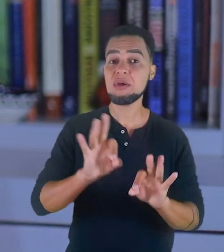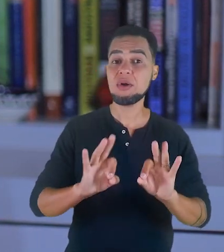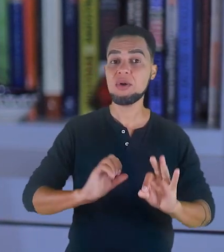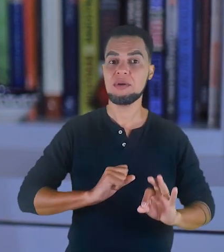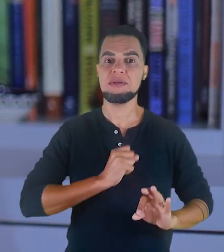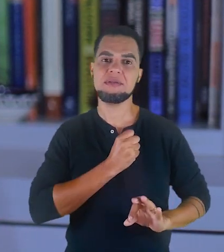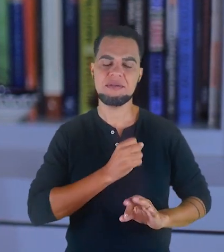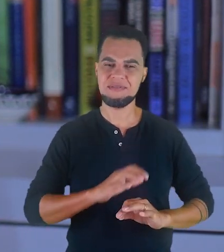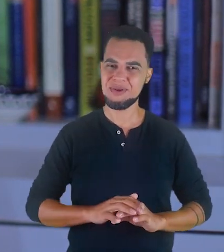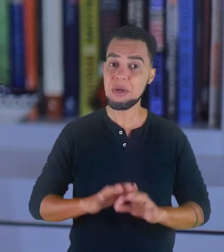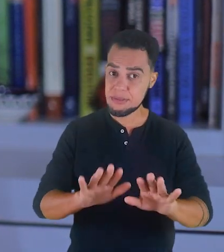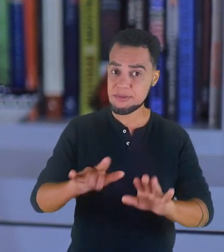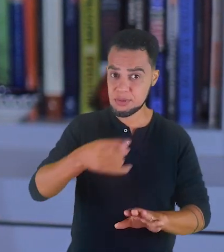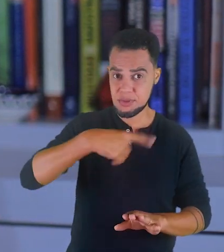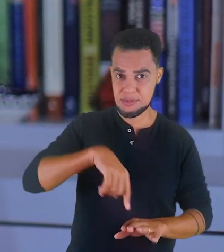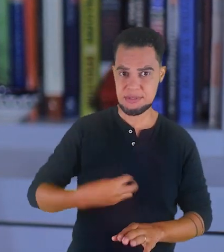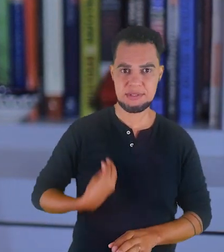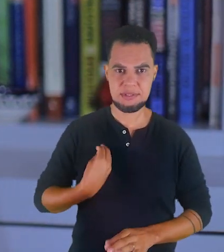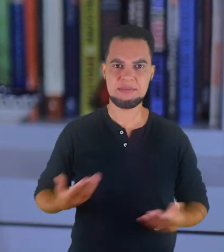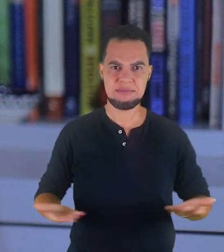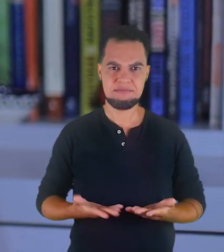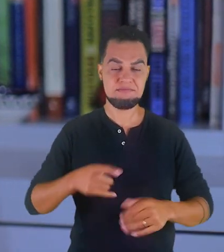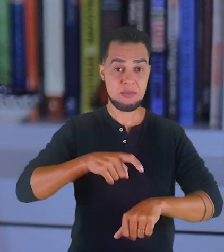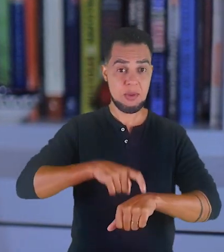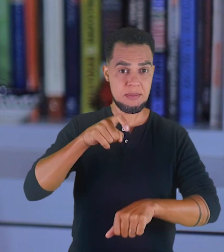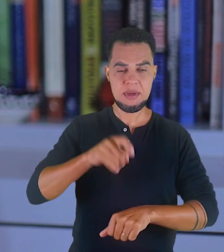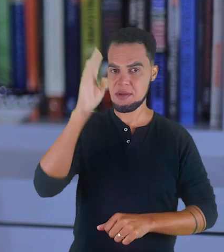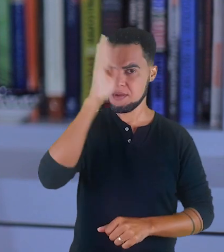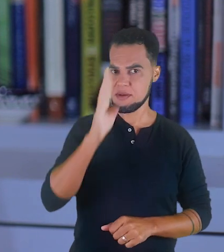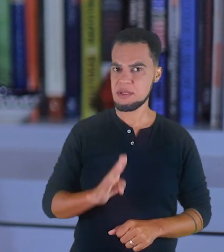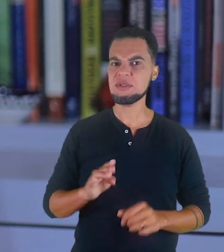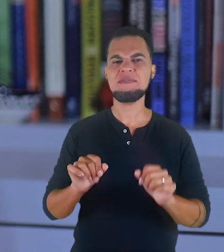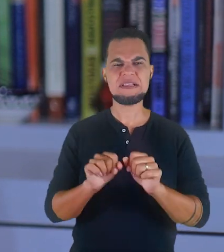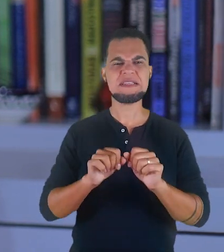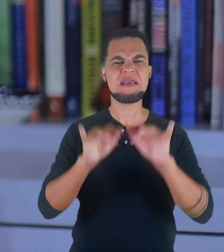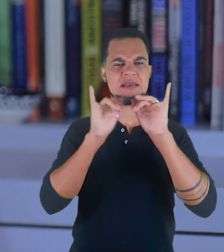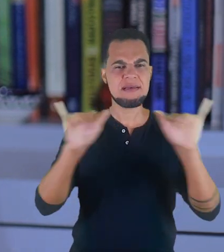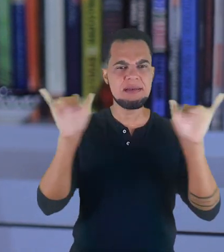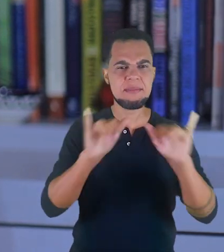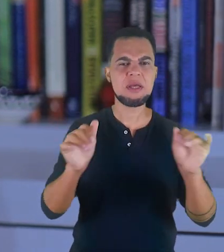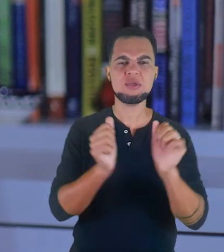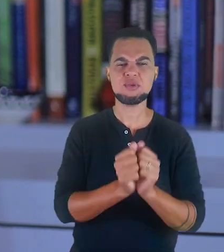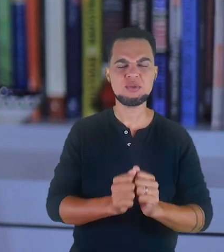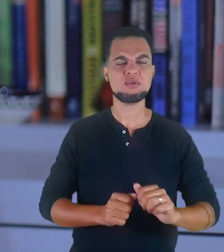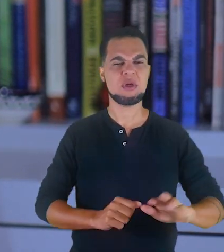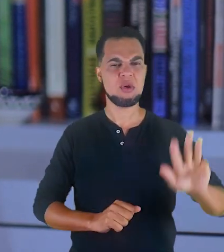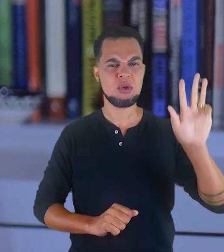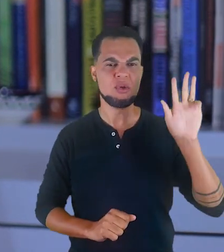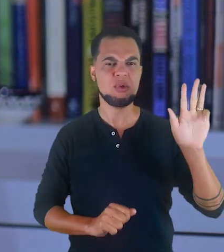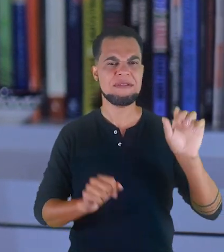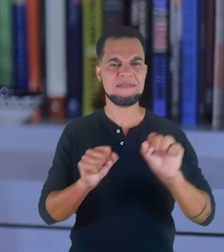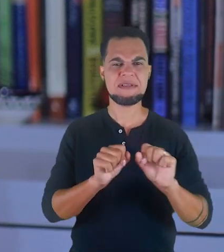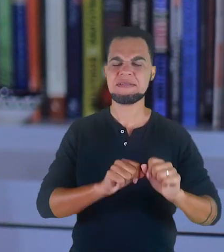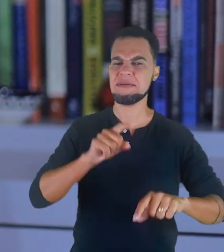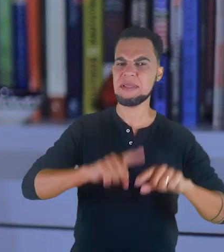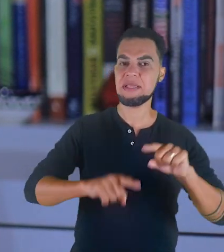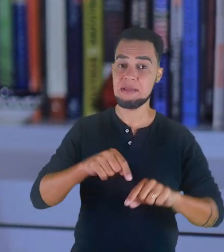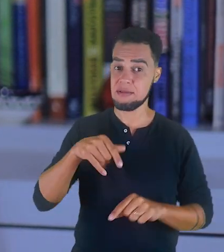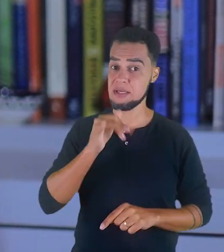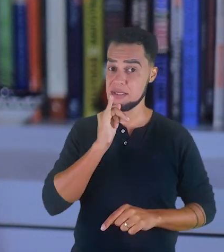especially those of us who participated in that moment in Brazil, in the campaign with Lula, in actually making campaign material.